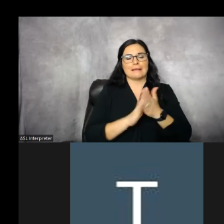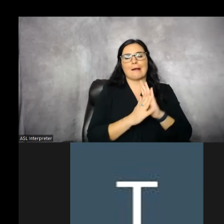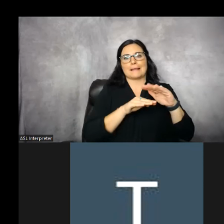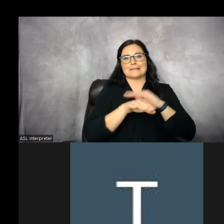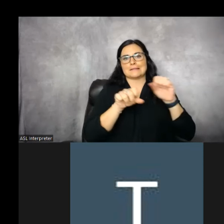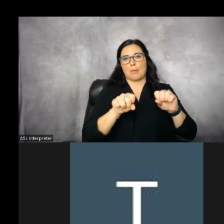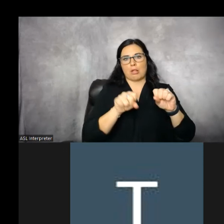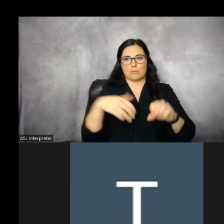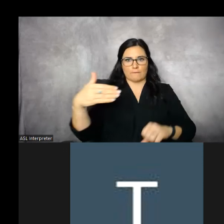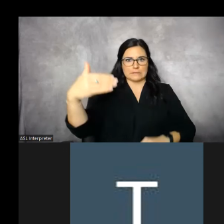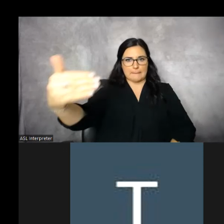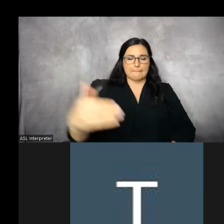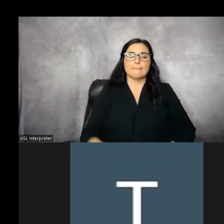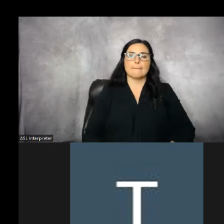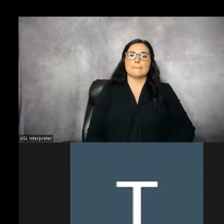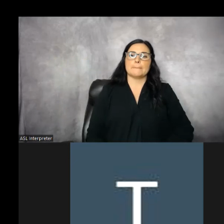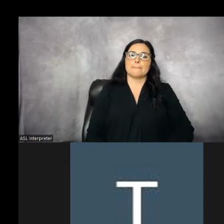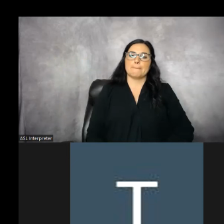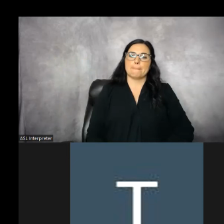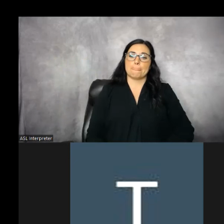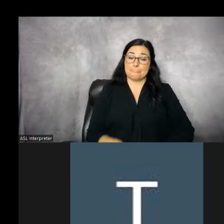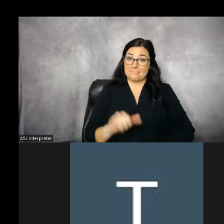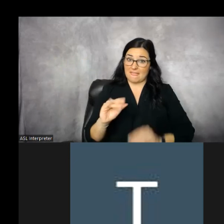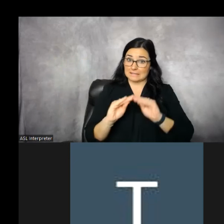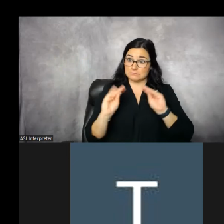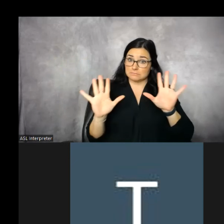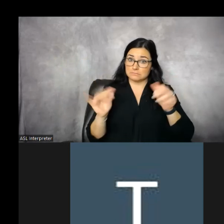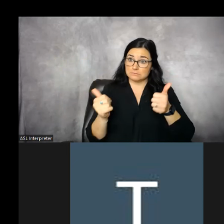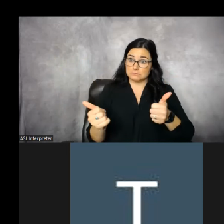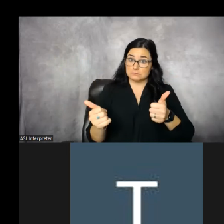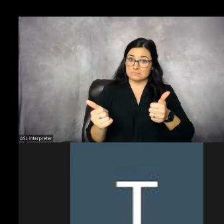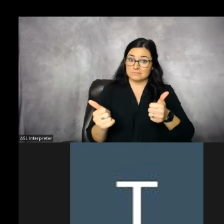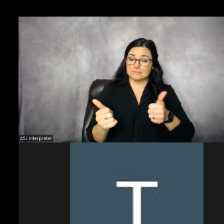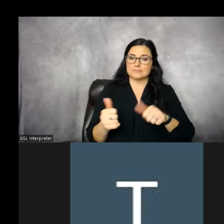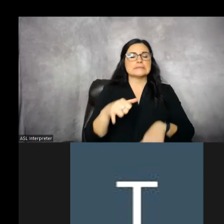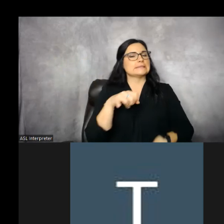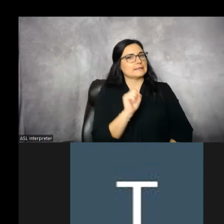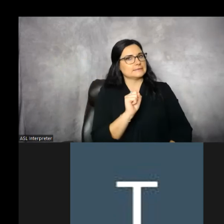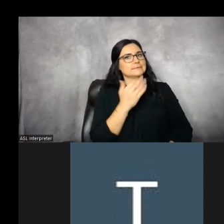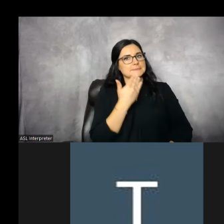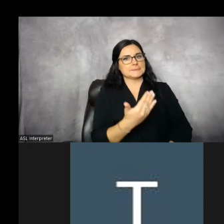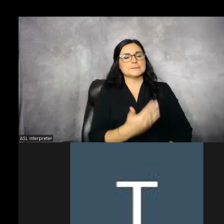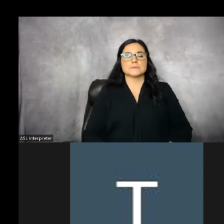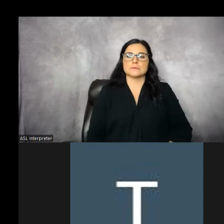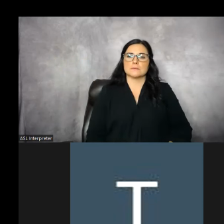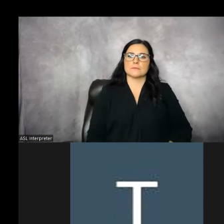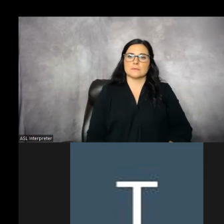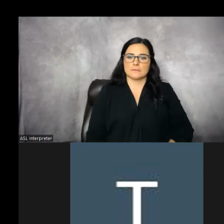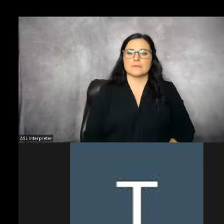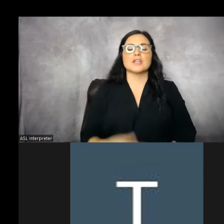Did that address your question, Robert? Yes. Thank you. Great. Thanks. Great question. And there was a comment from Jason regarding the answer